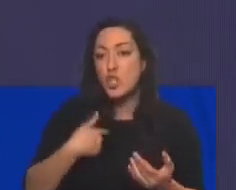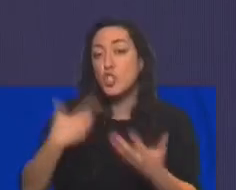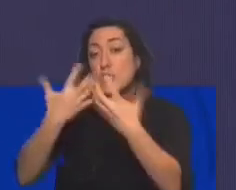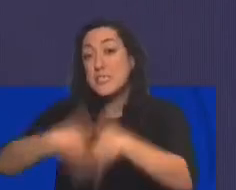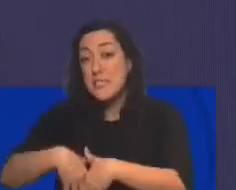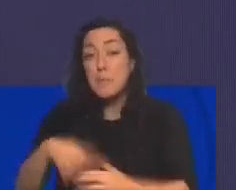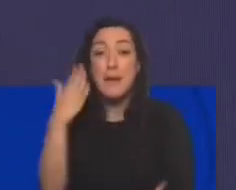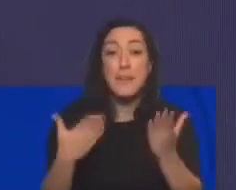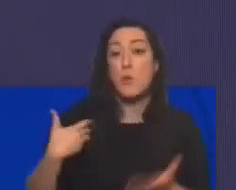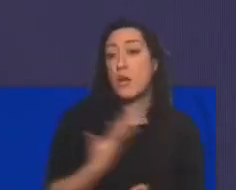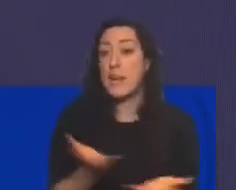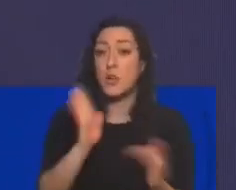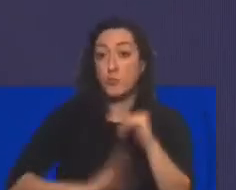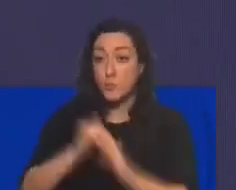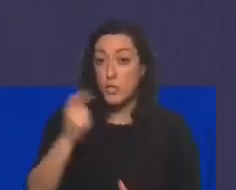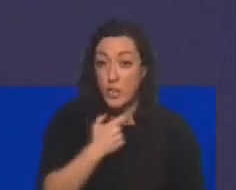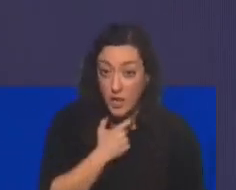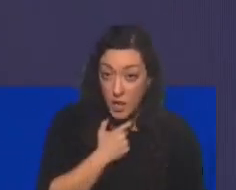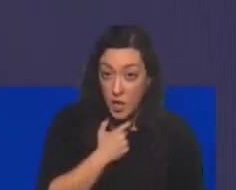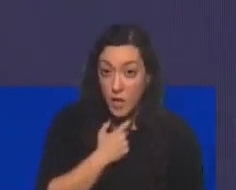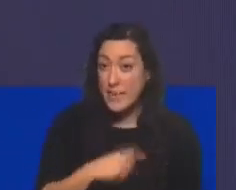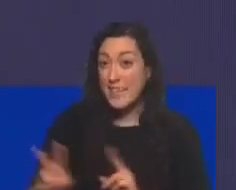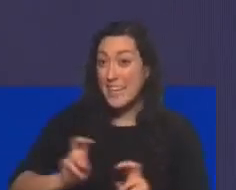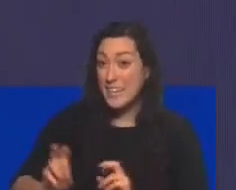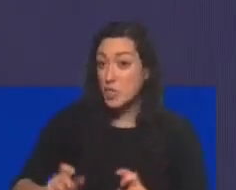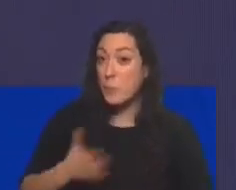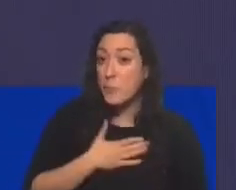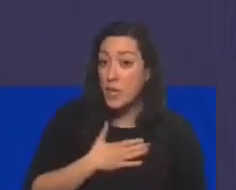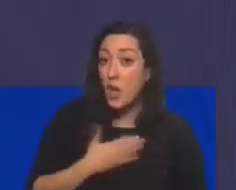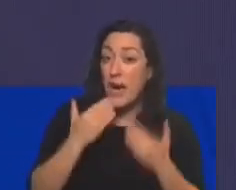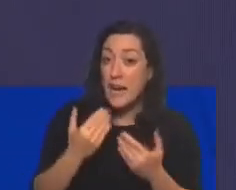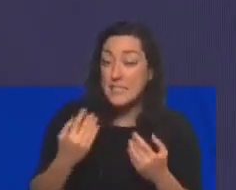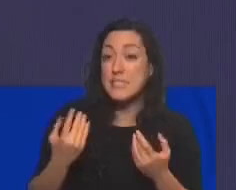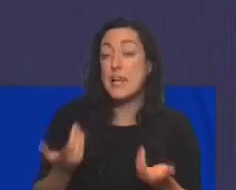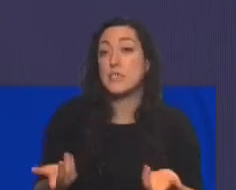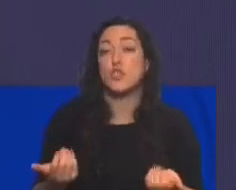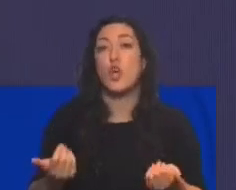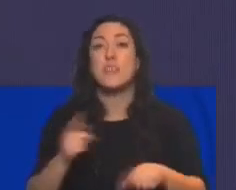equilibrium system, my income comes from a sale of leisure in the labor